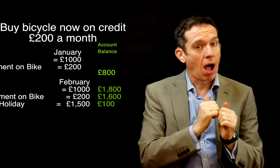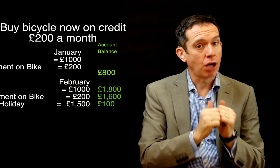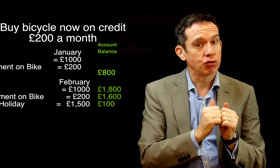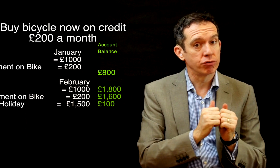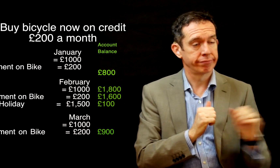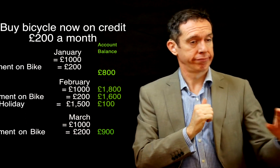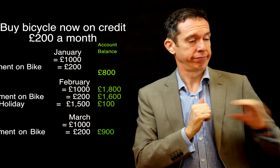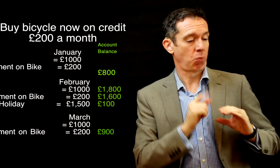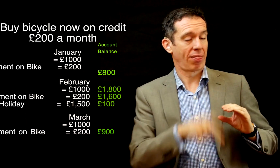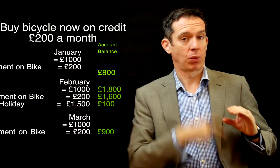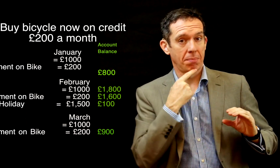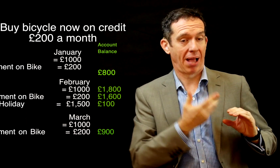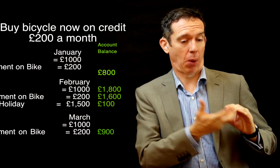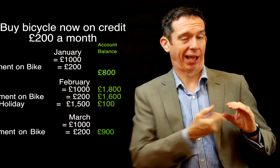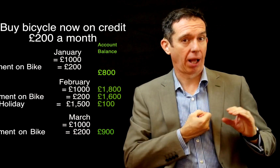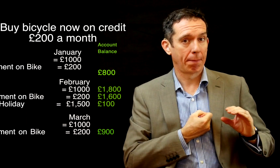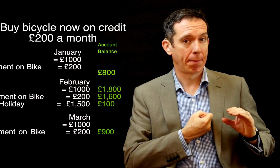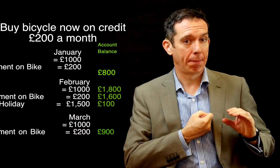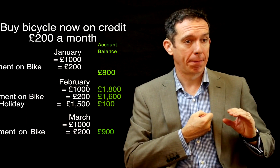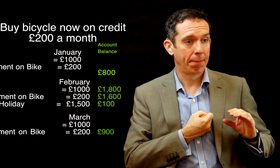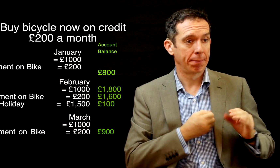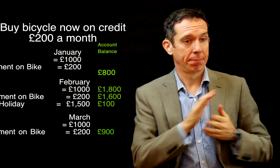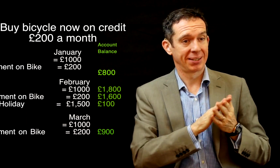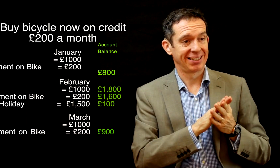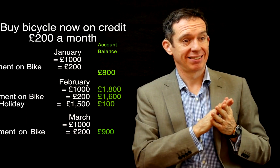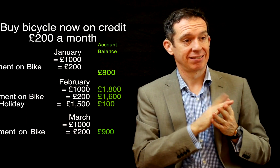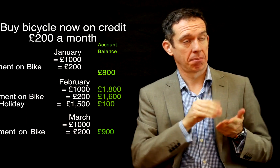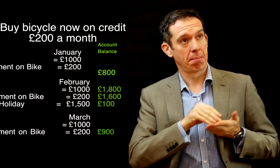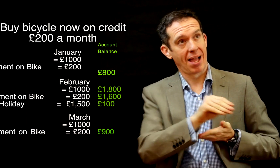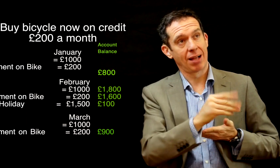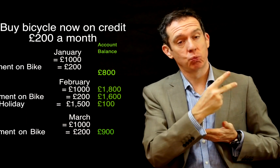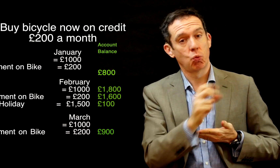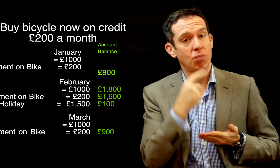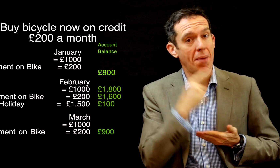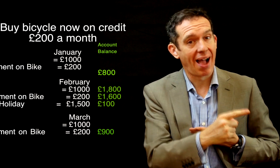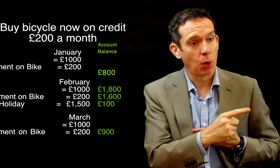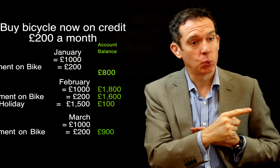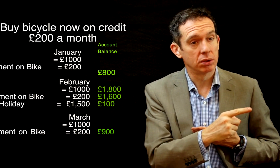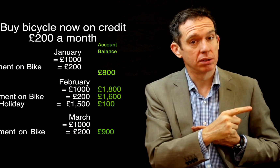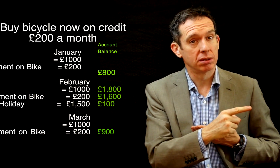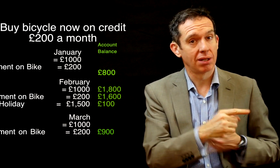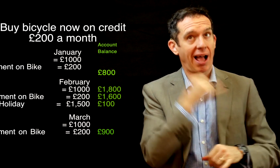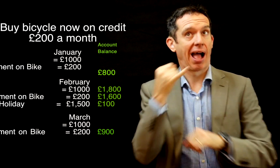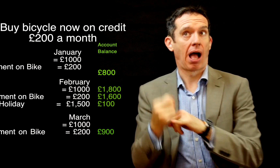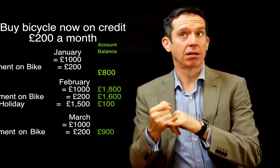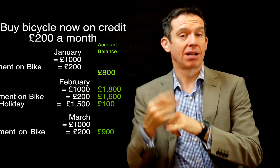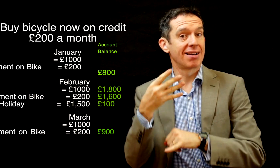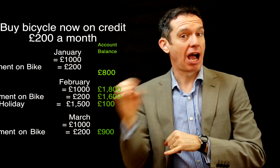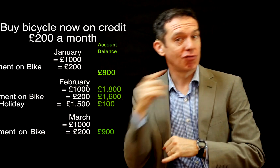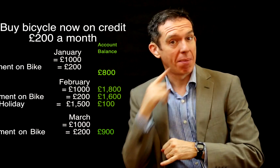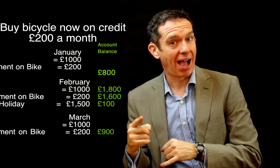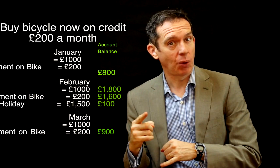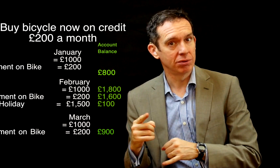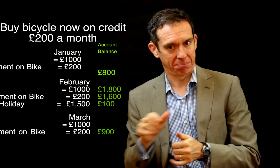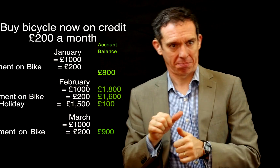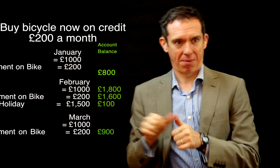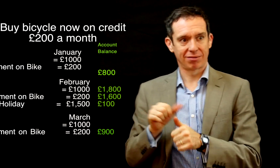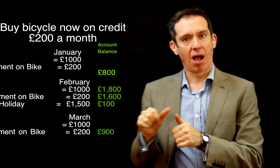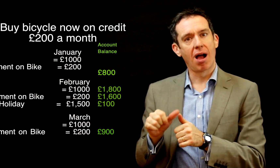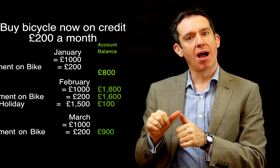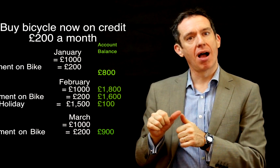In March you get £1,000 income and pay £200 for your bike so you’re left with £900 so that’s better.